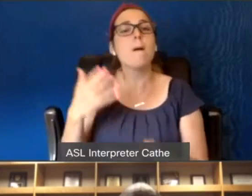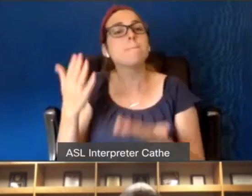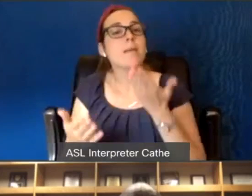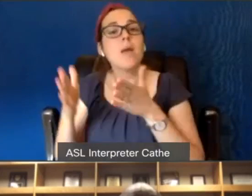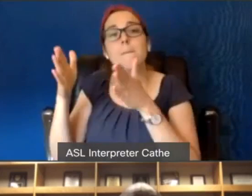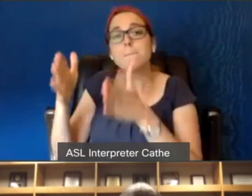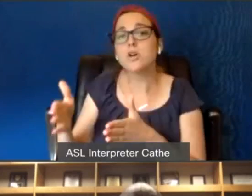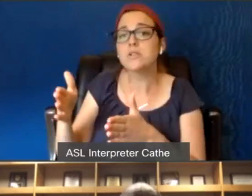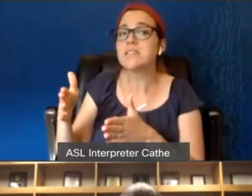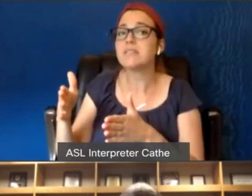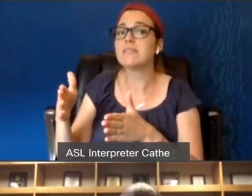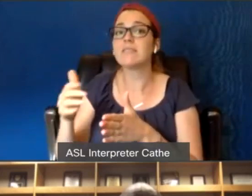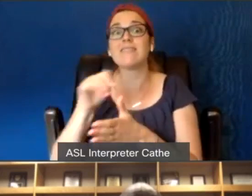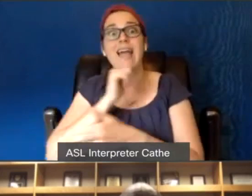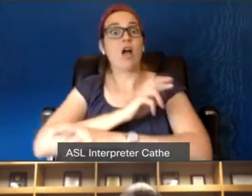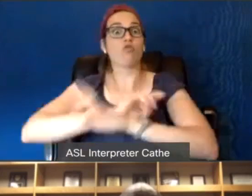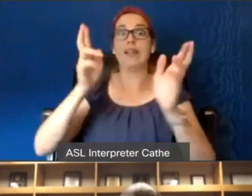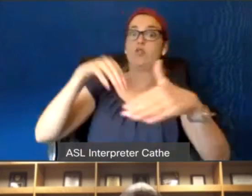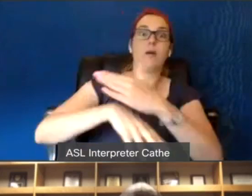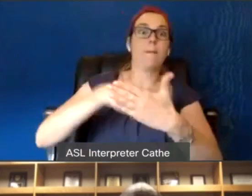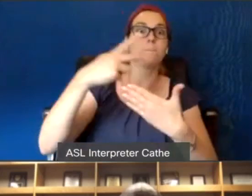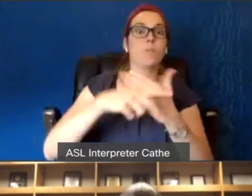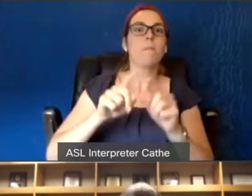that's an open doorway to get more people in so.